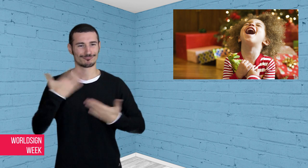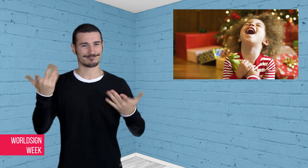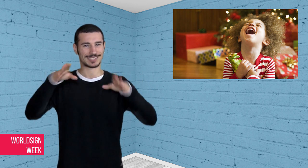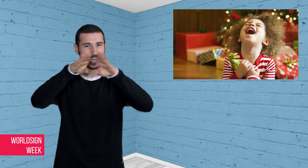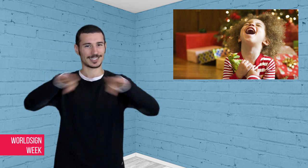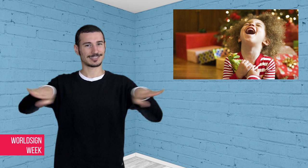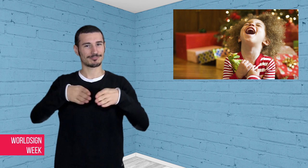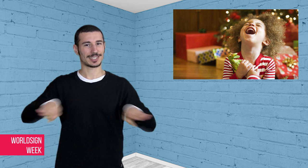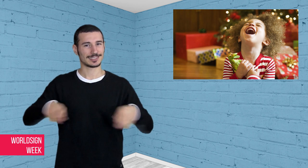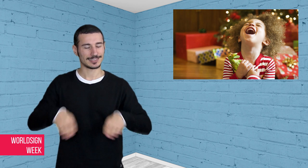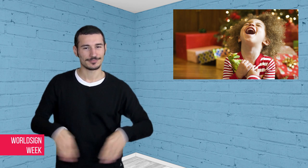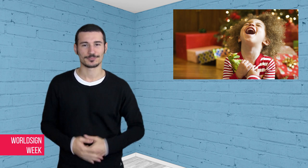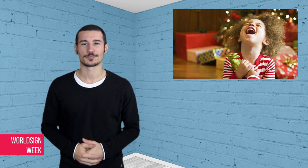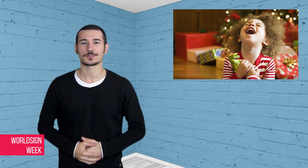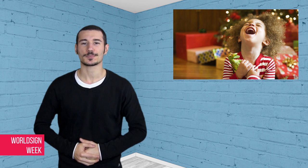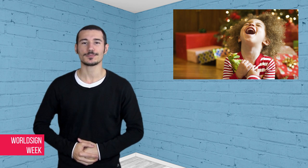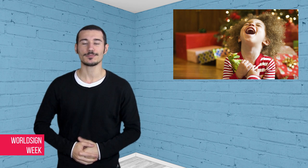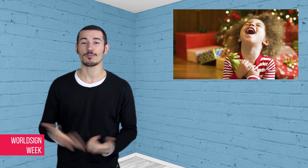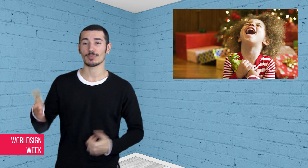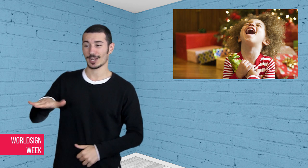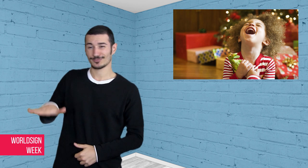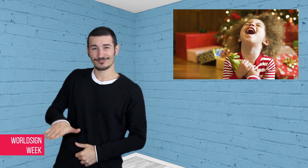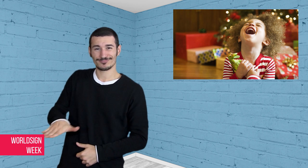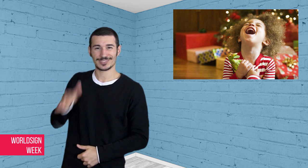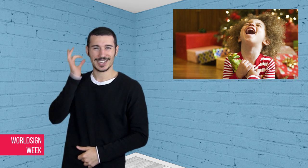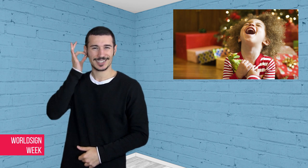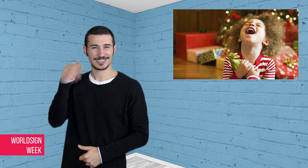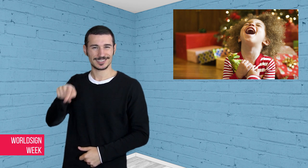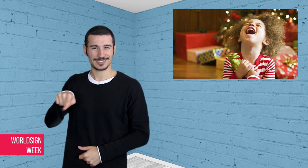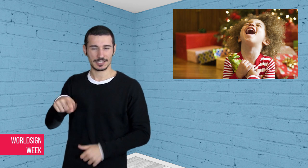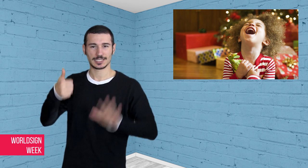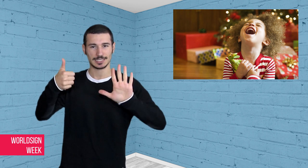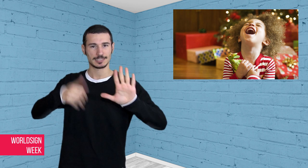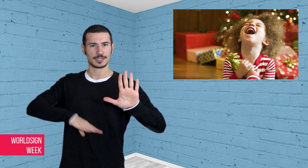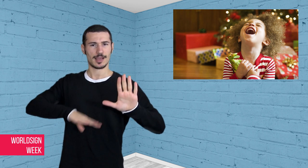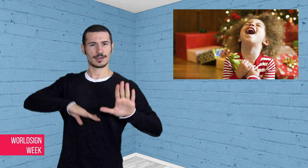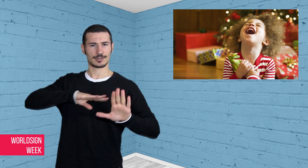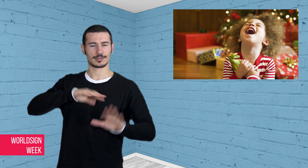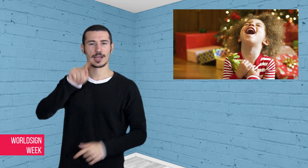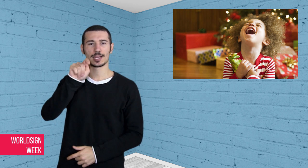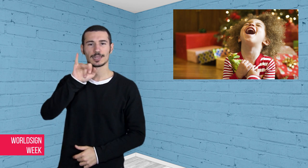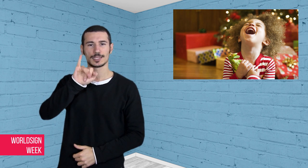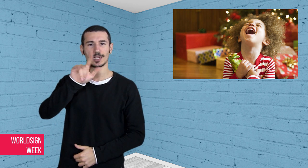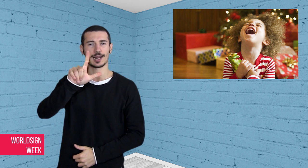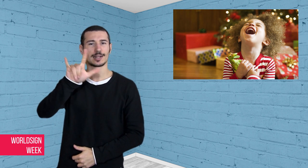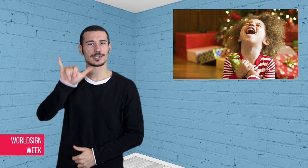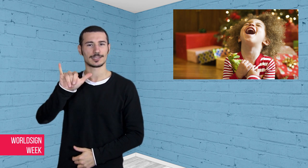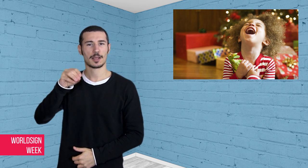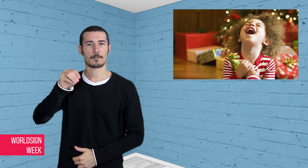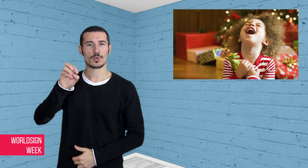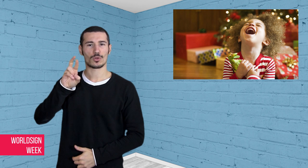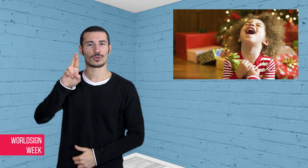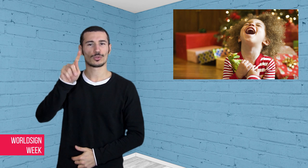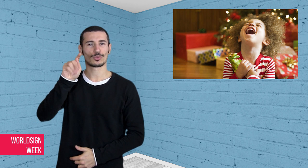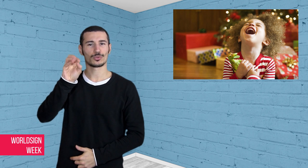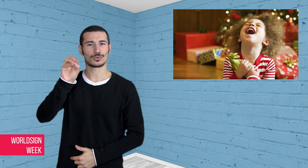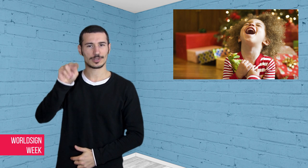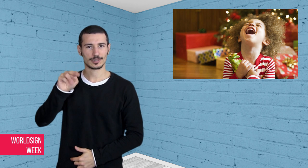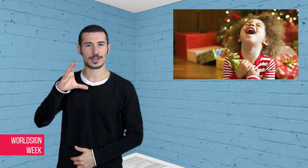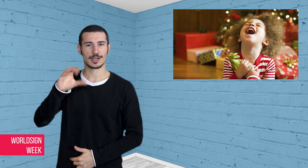For 6-year-old Tilly Morton-Cairns, visiting the signing Santa in England was a new tradition.